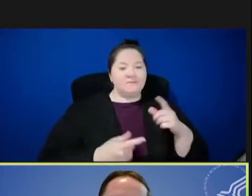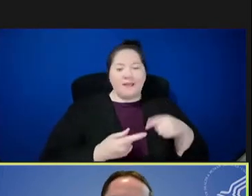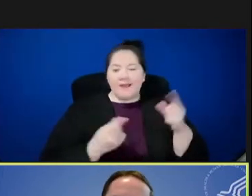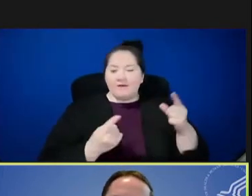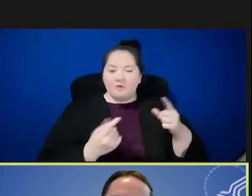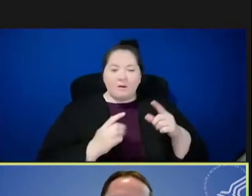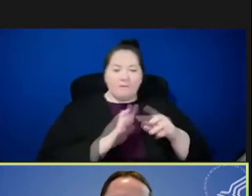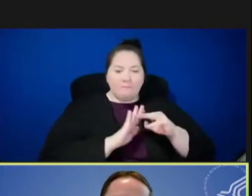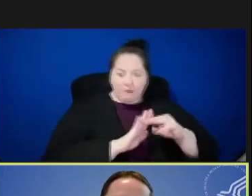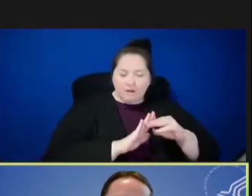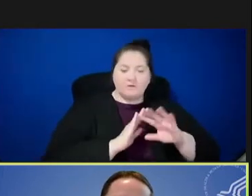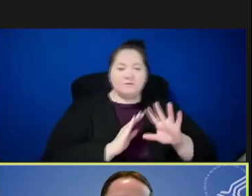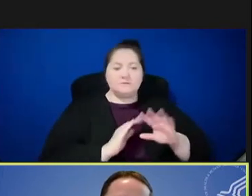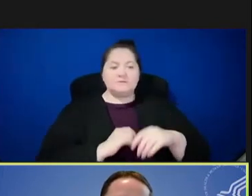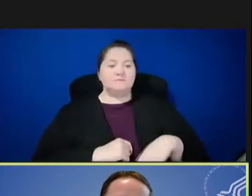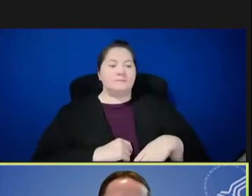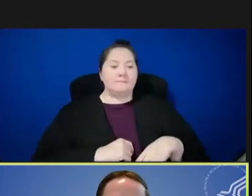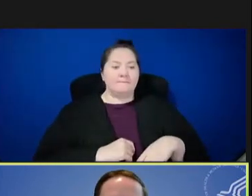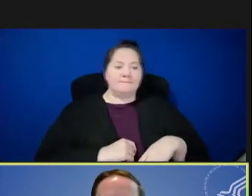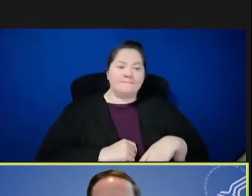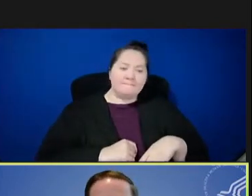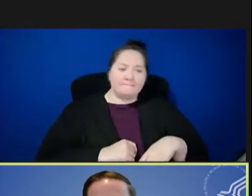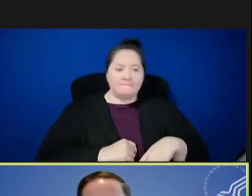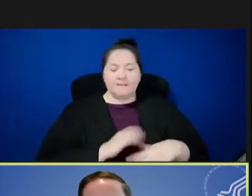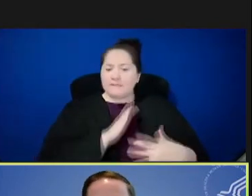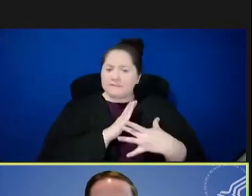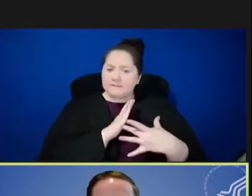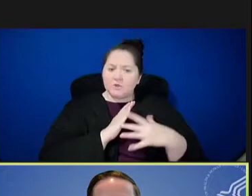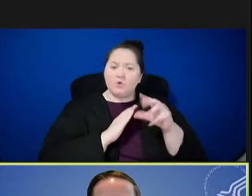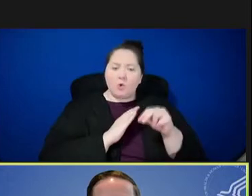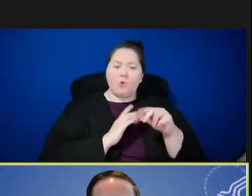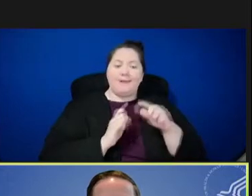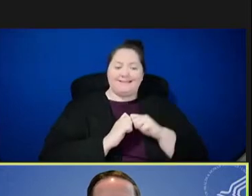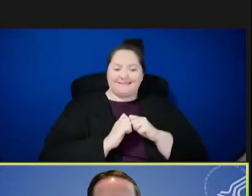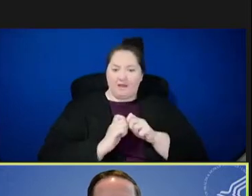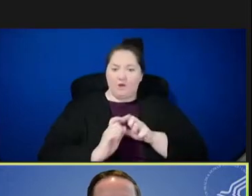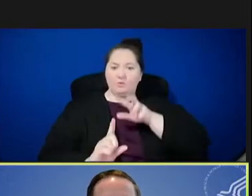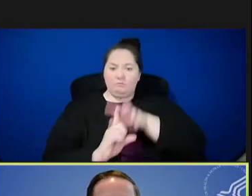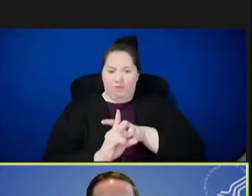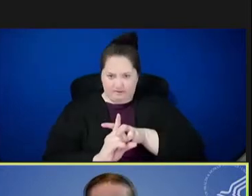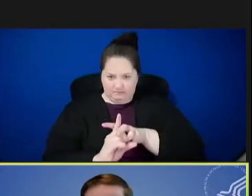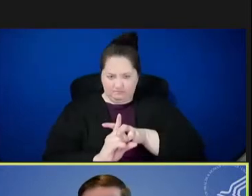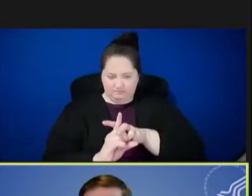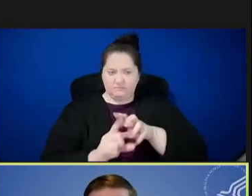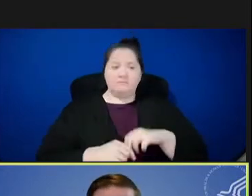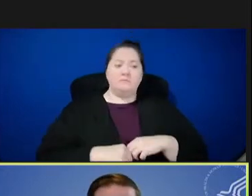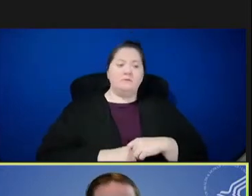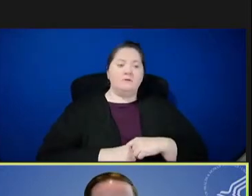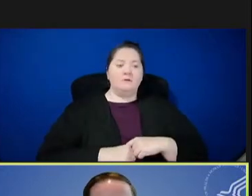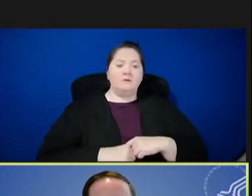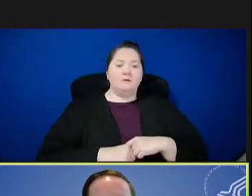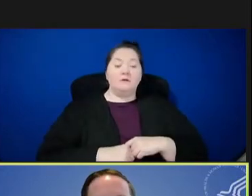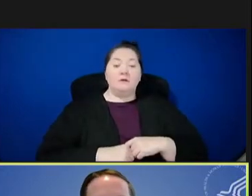not the technique, it's the application that we care about. And then as Dr. Hopkins framed out,